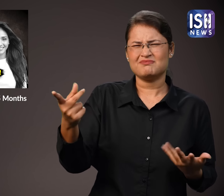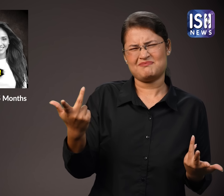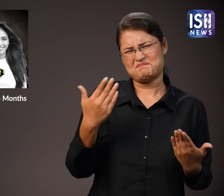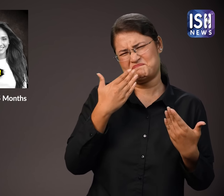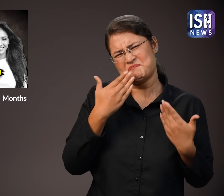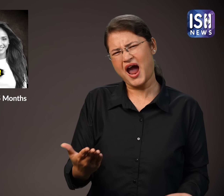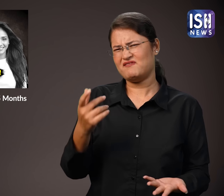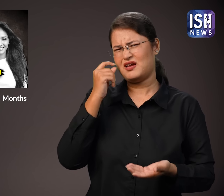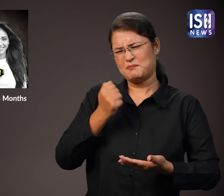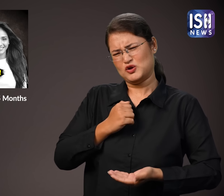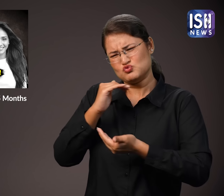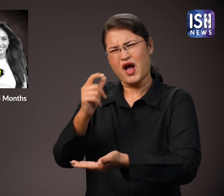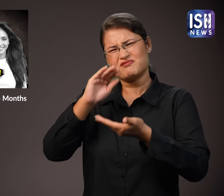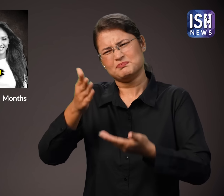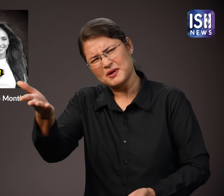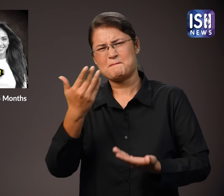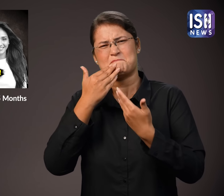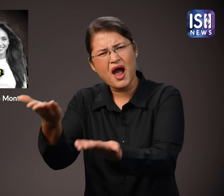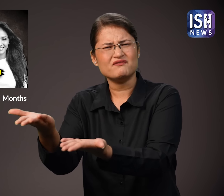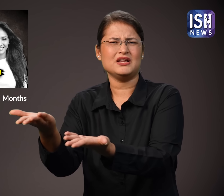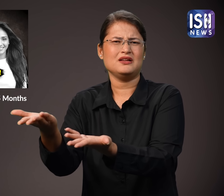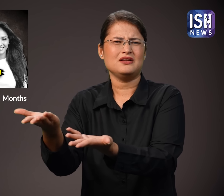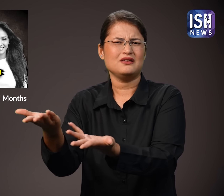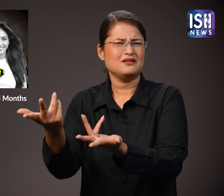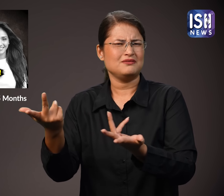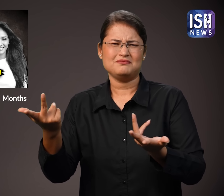She expressed sympathy towards her son, Twisha’s husband.